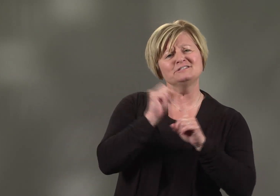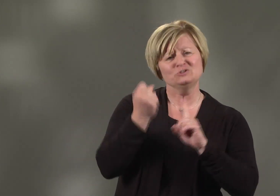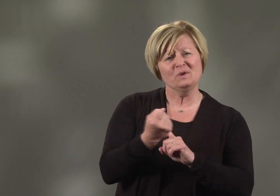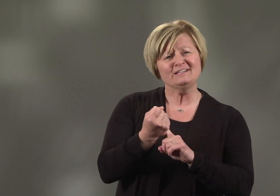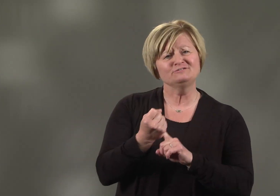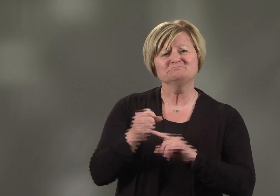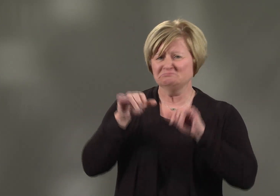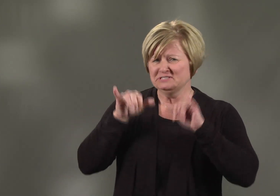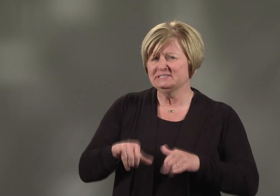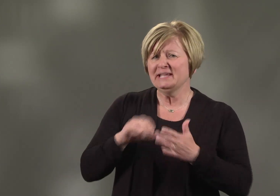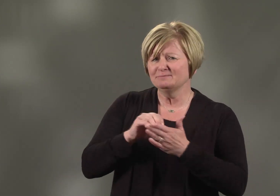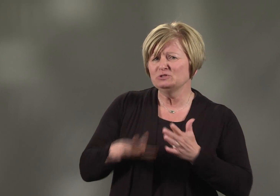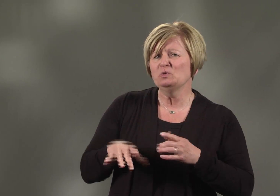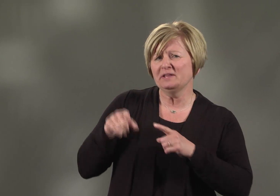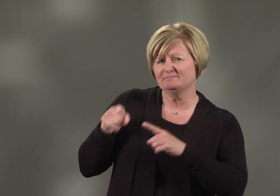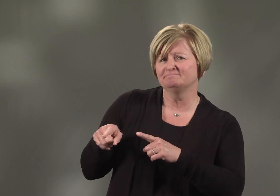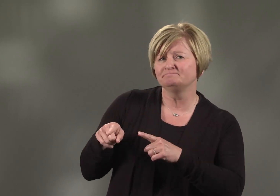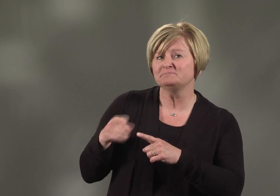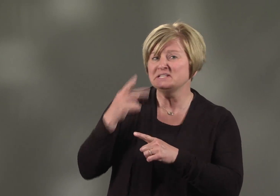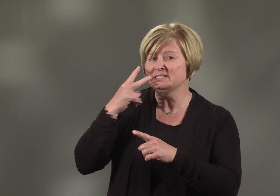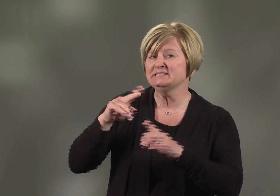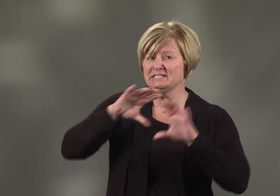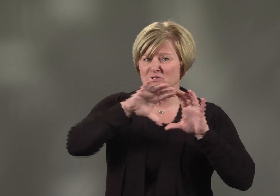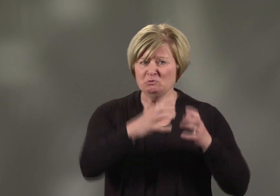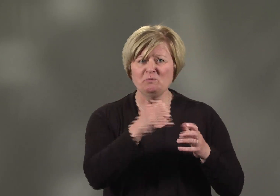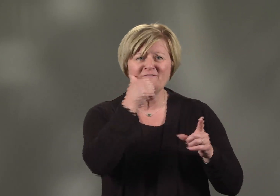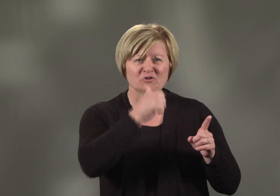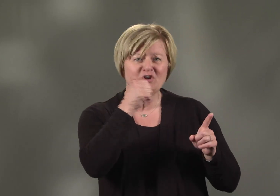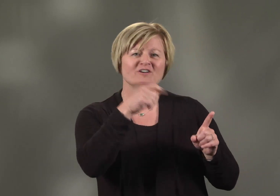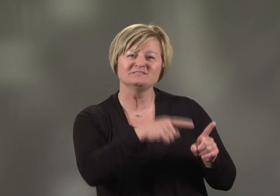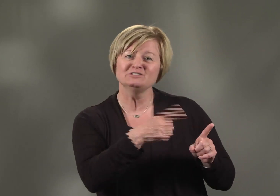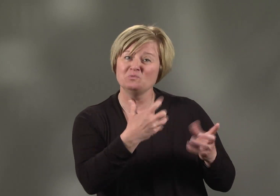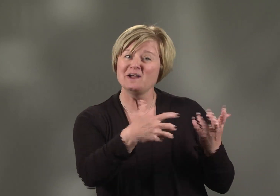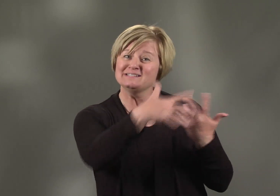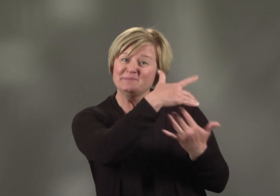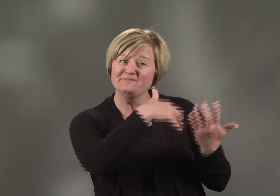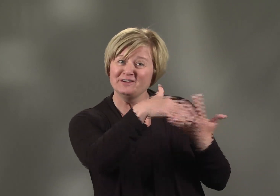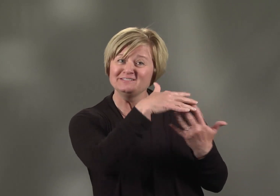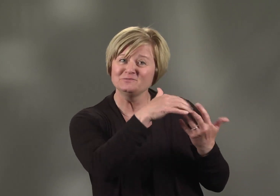Another situation, the same student sees a group of girls that she really wants to be friends with